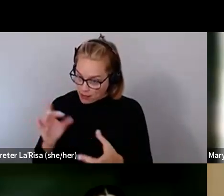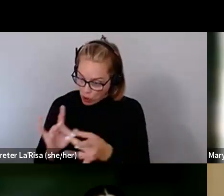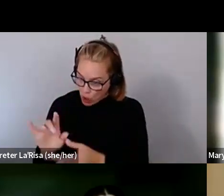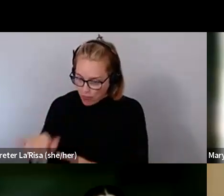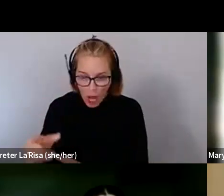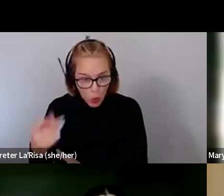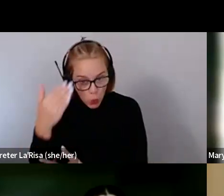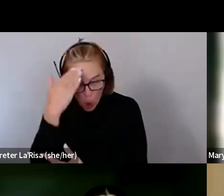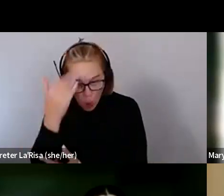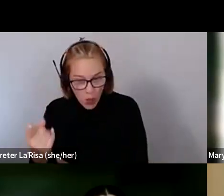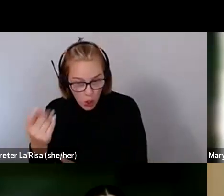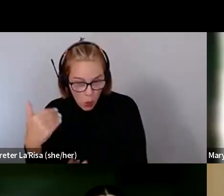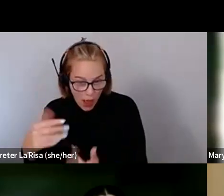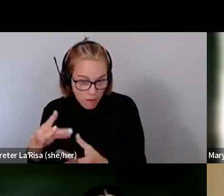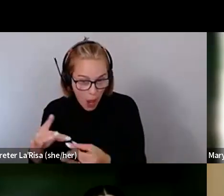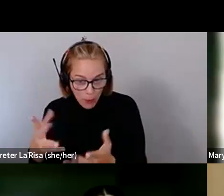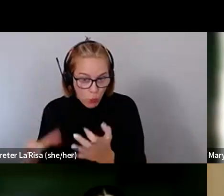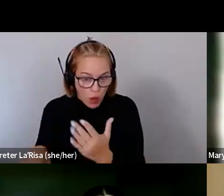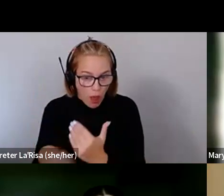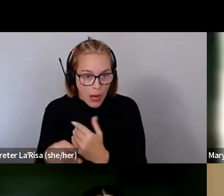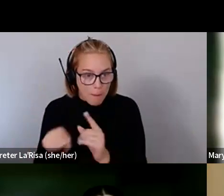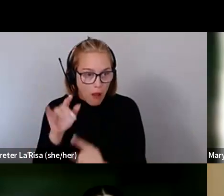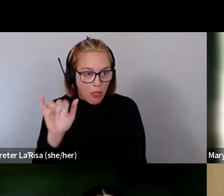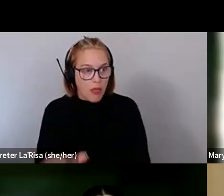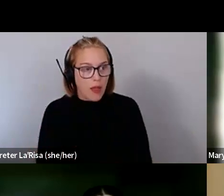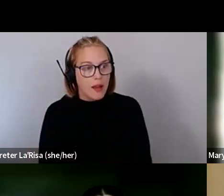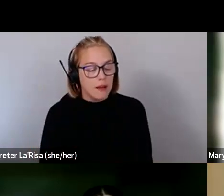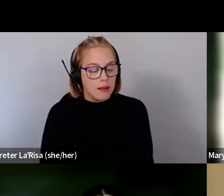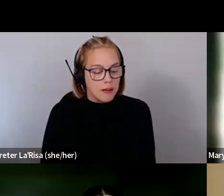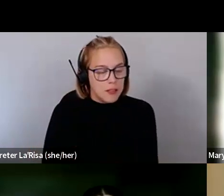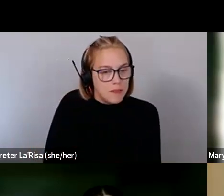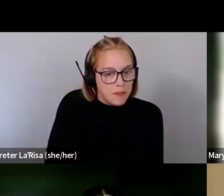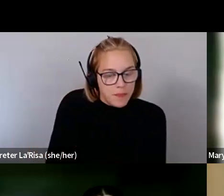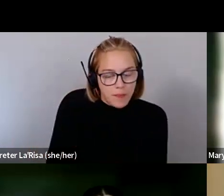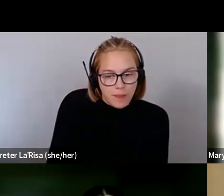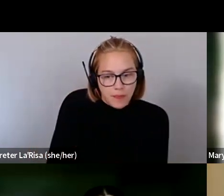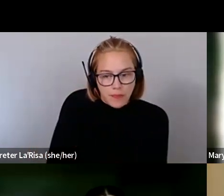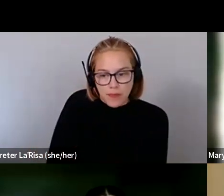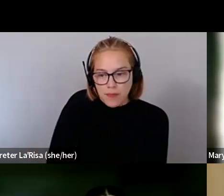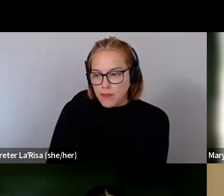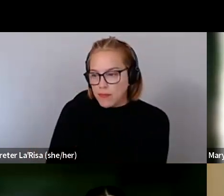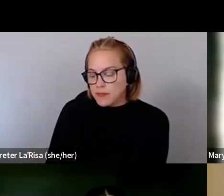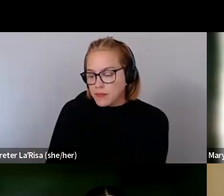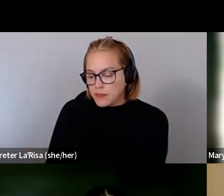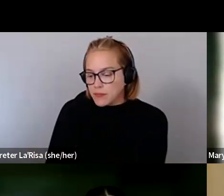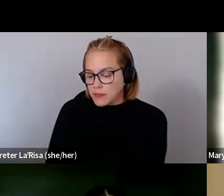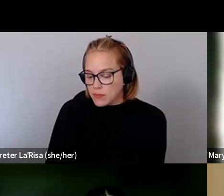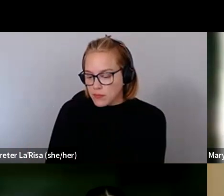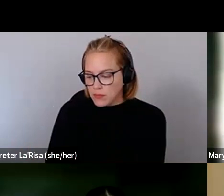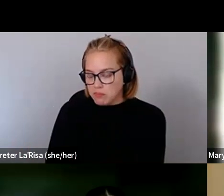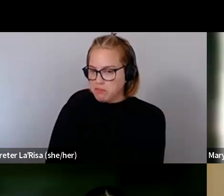Actually, Emily, when you said they passed the stuff about history in the schools, did you get to take any of that or do you know anybody -- do you